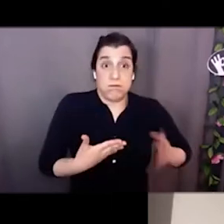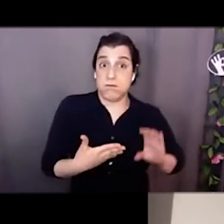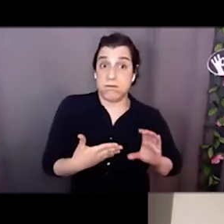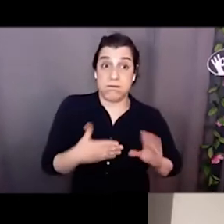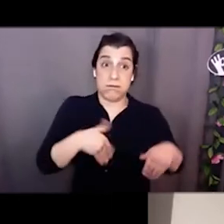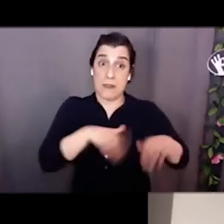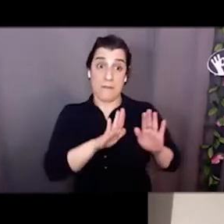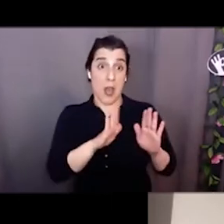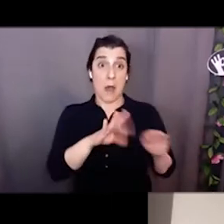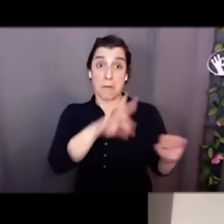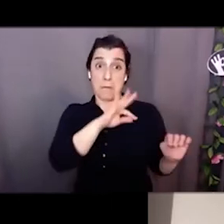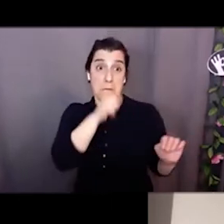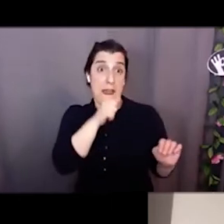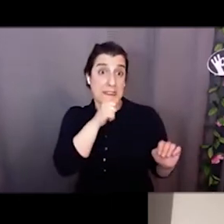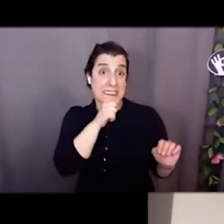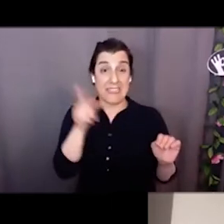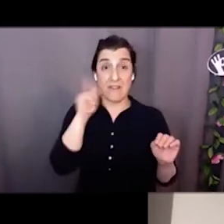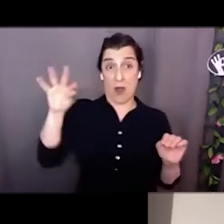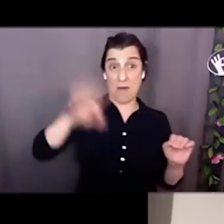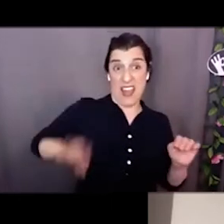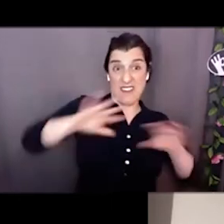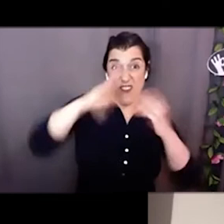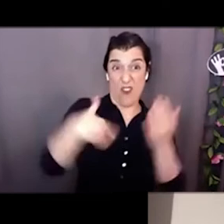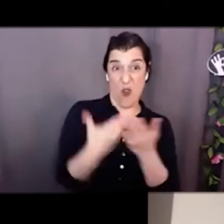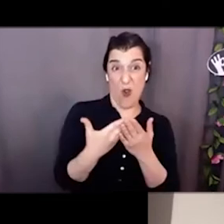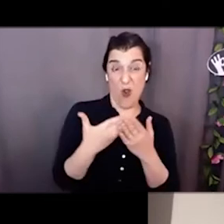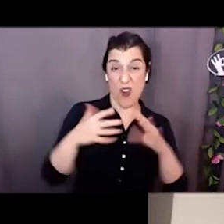the general public. So my question is a buildup world